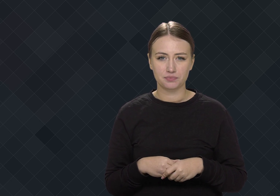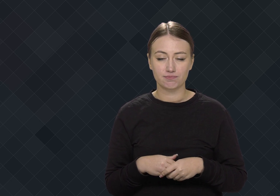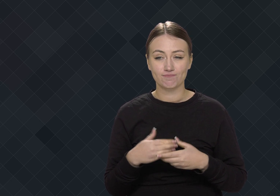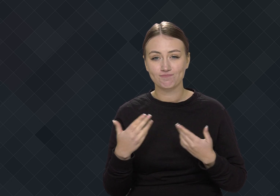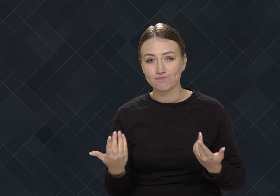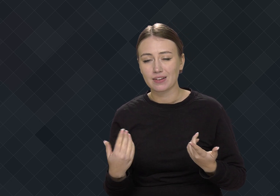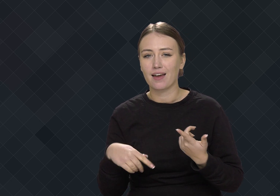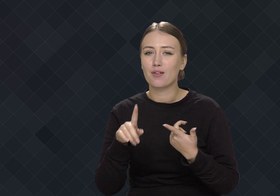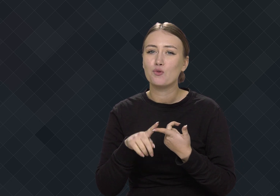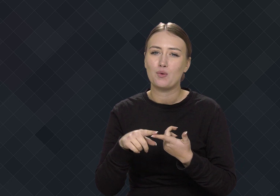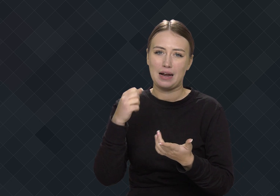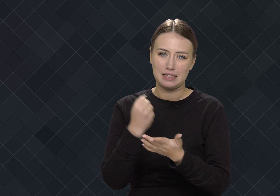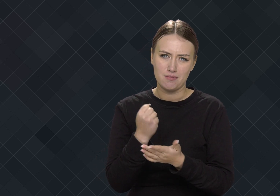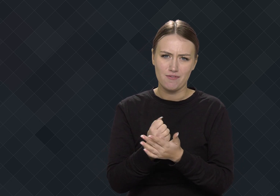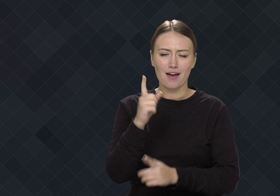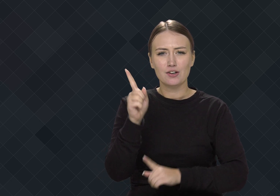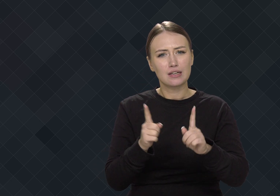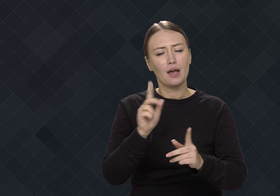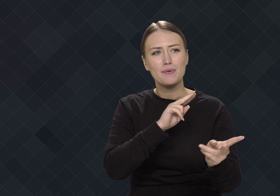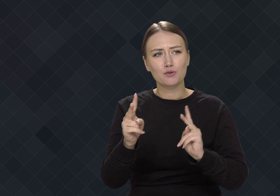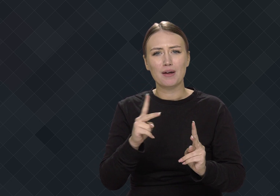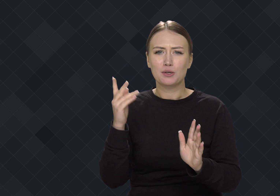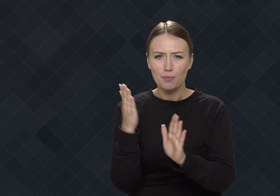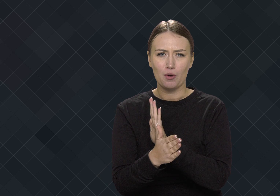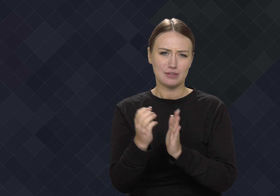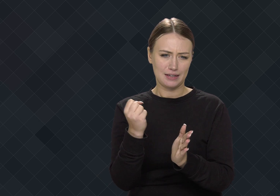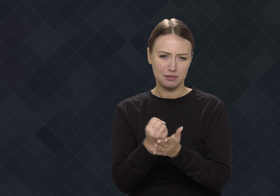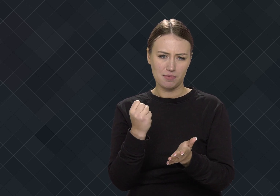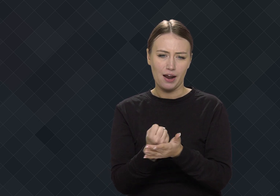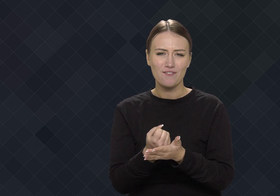On the other hand, translating certain simple matters,